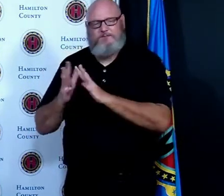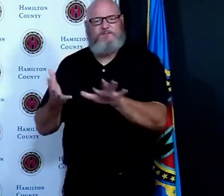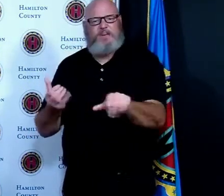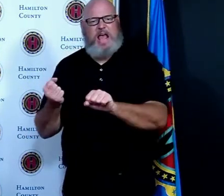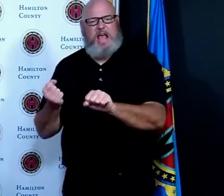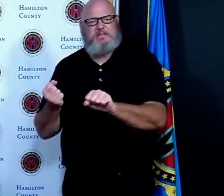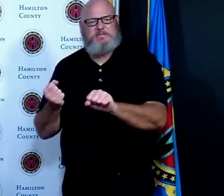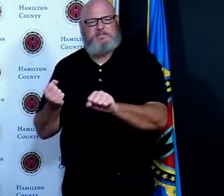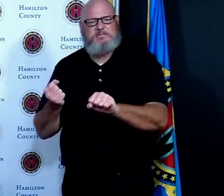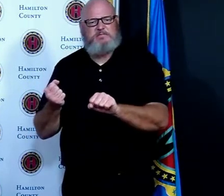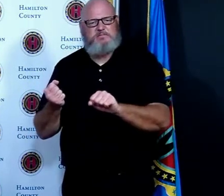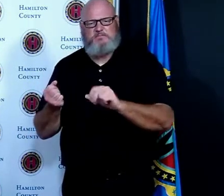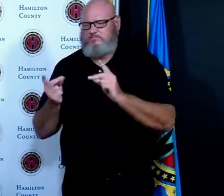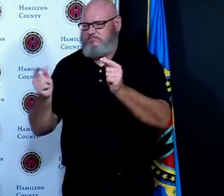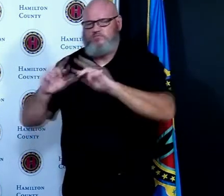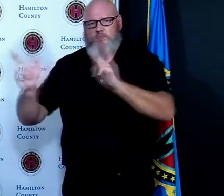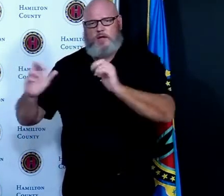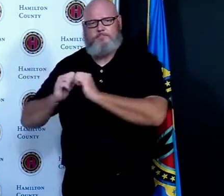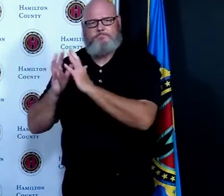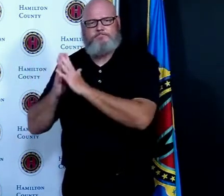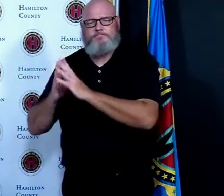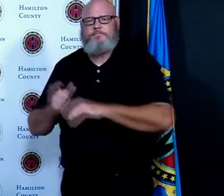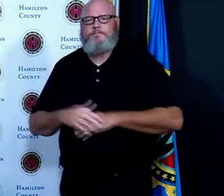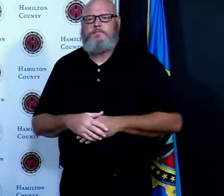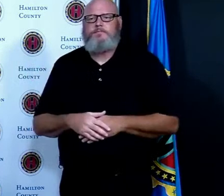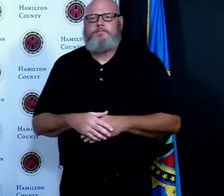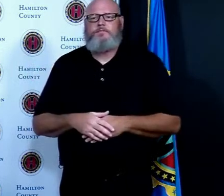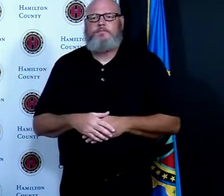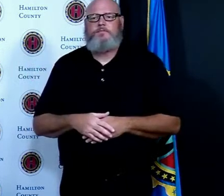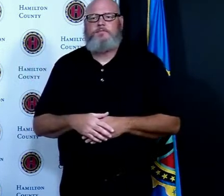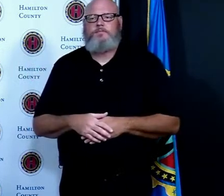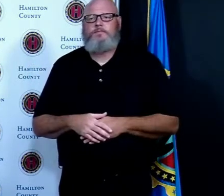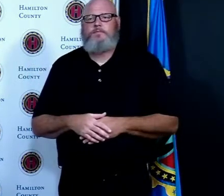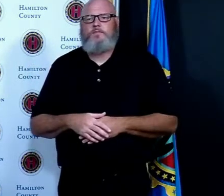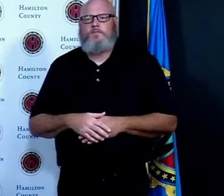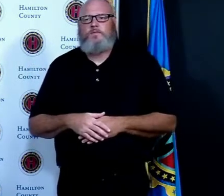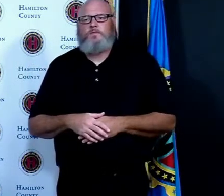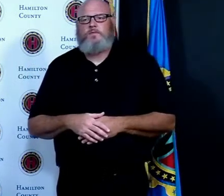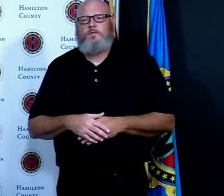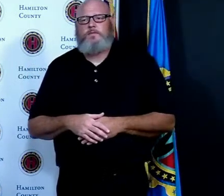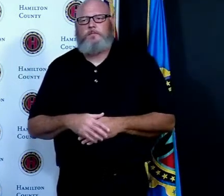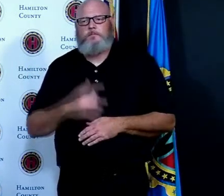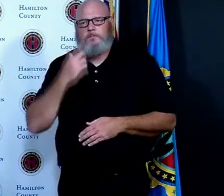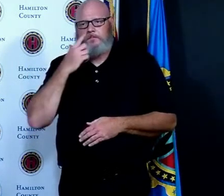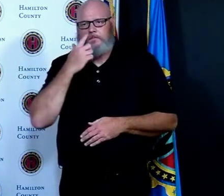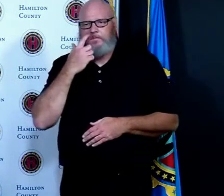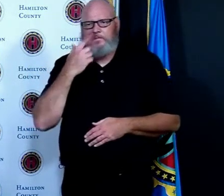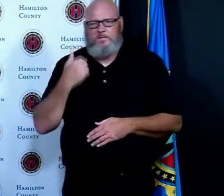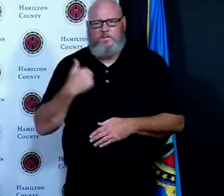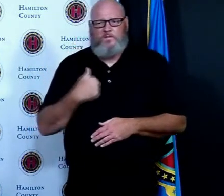accommodating any increase in cases that we might see as well thank you very much appreciate it